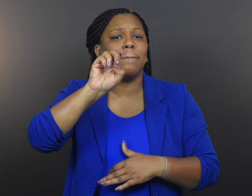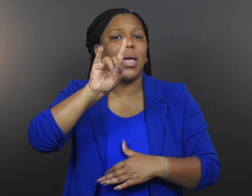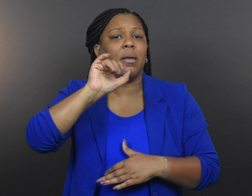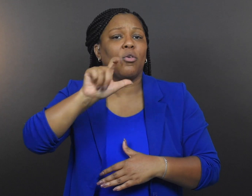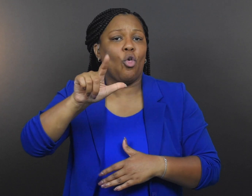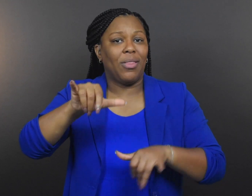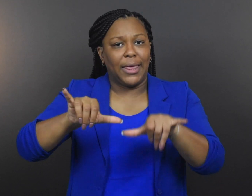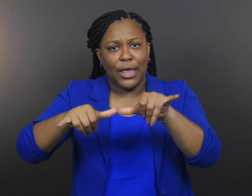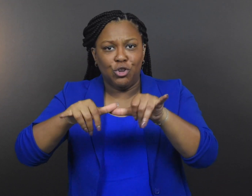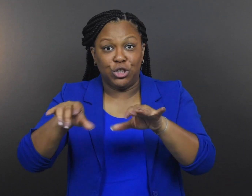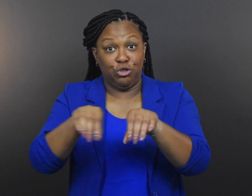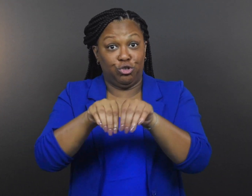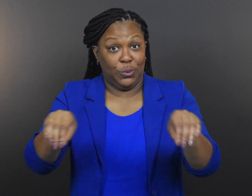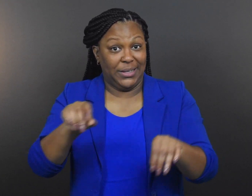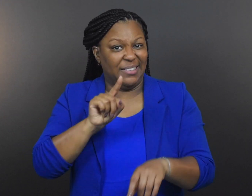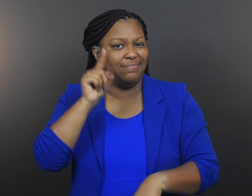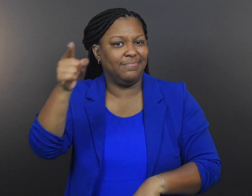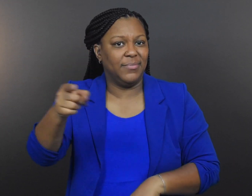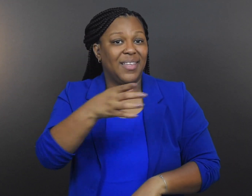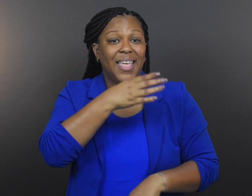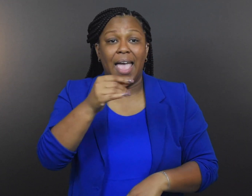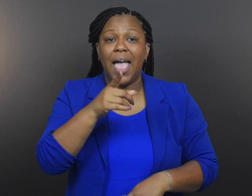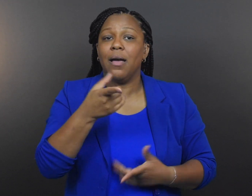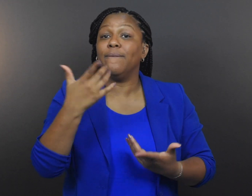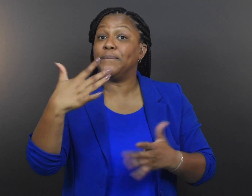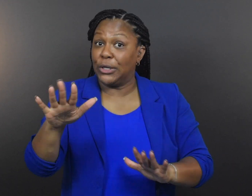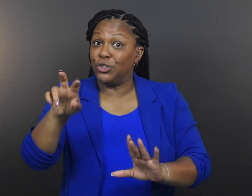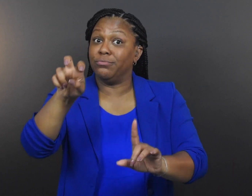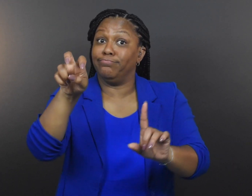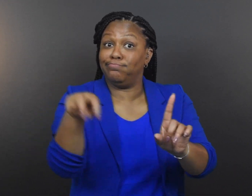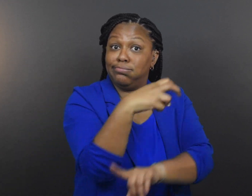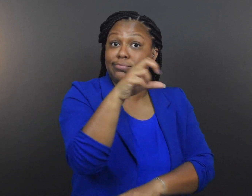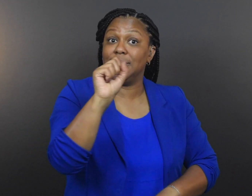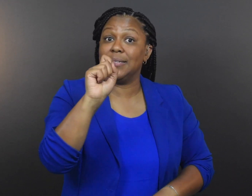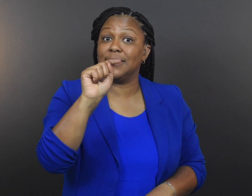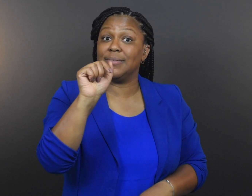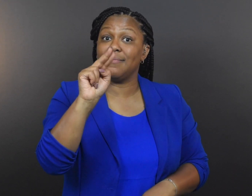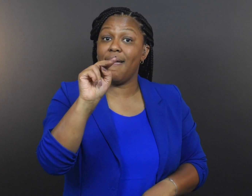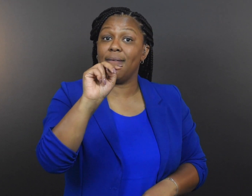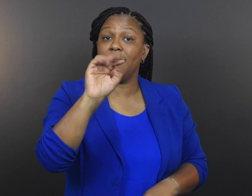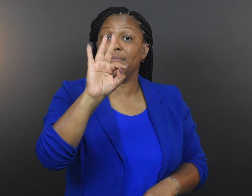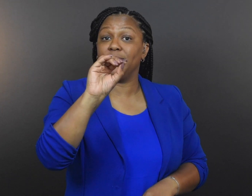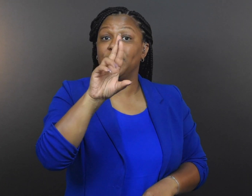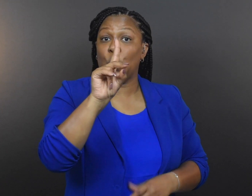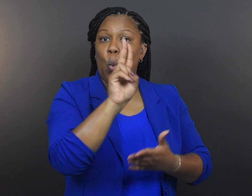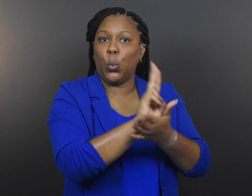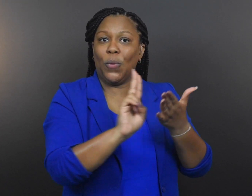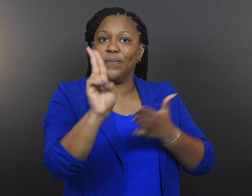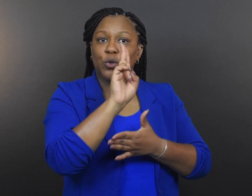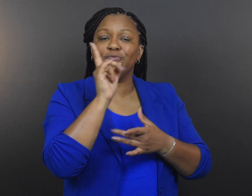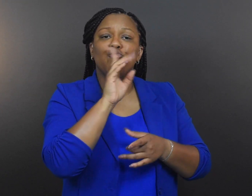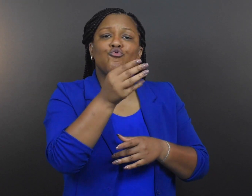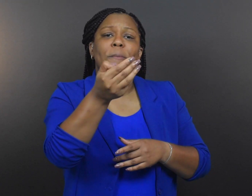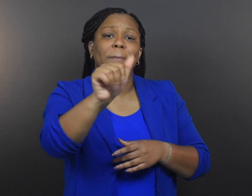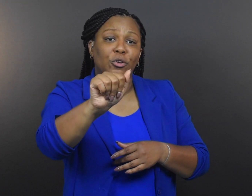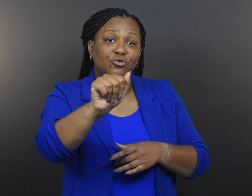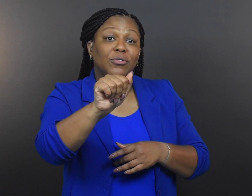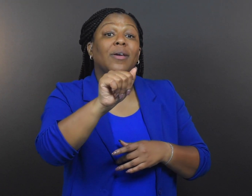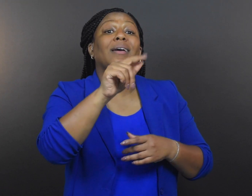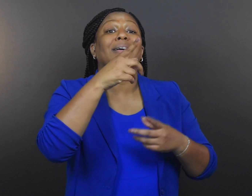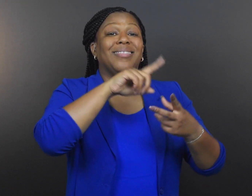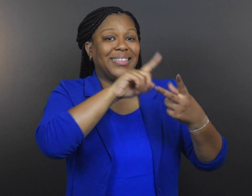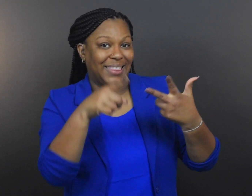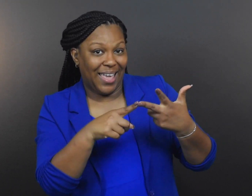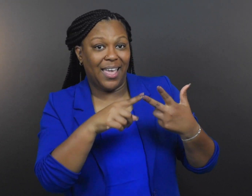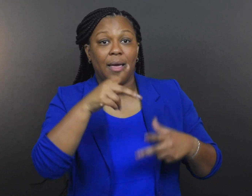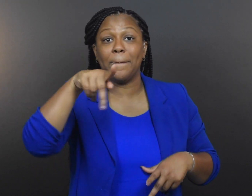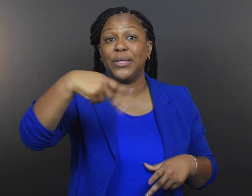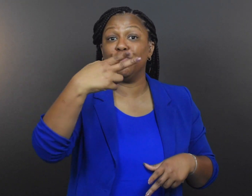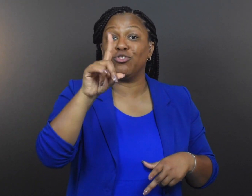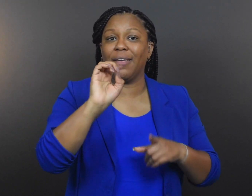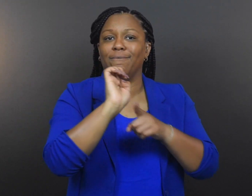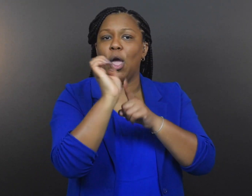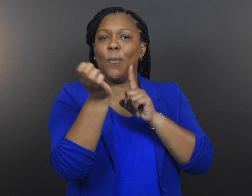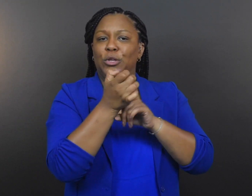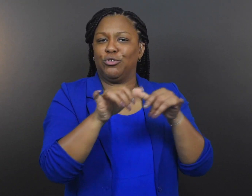and then to Stanford University for a master’s and PhD in environmental engineering.